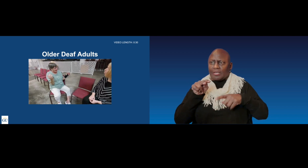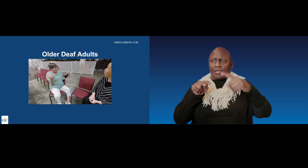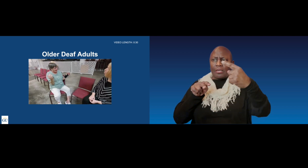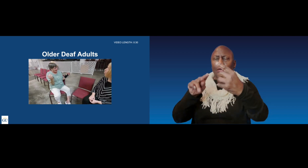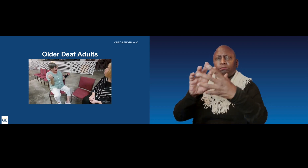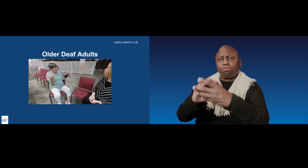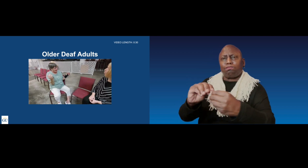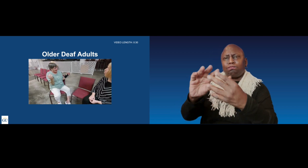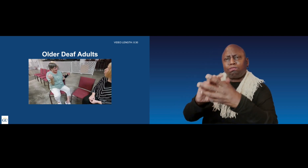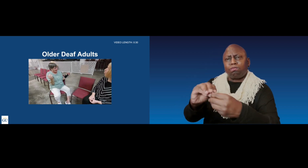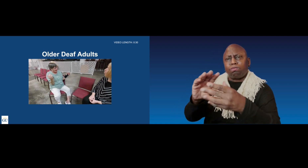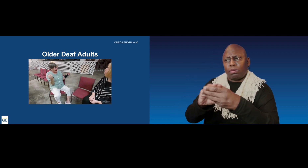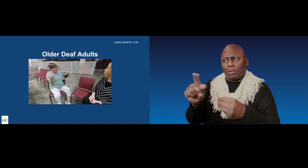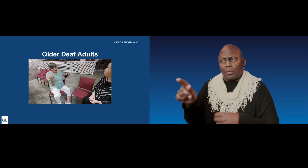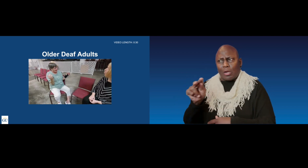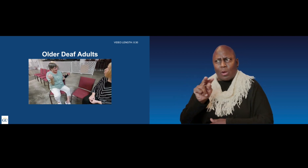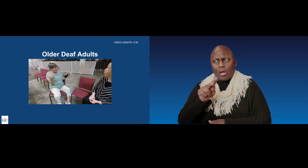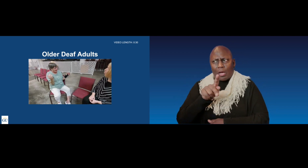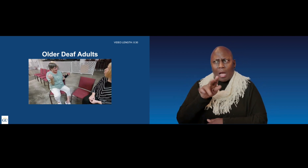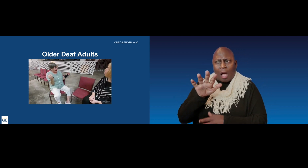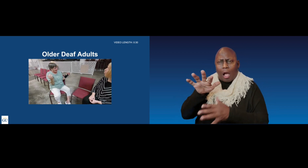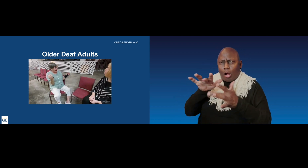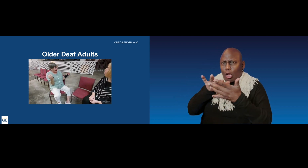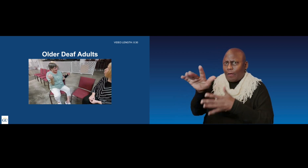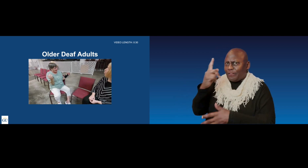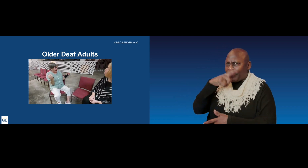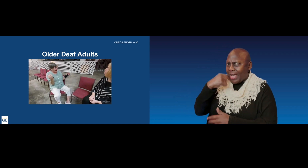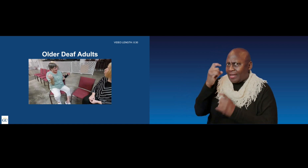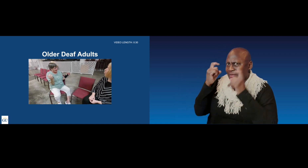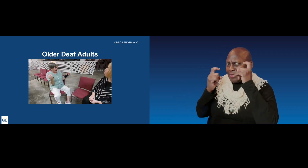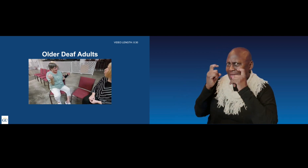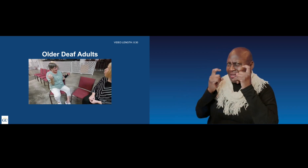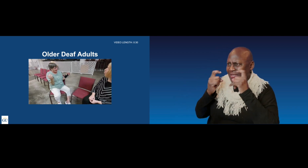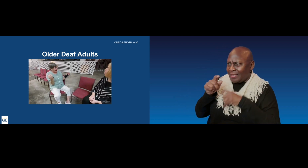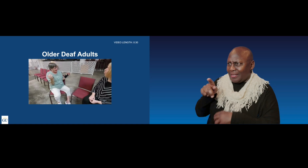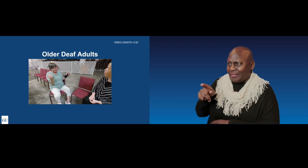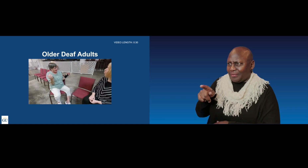watching as the person narrates. Watch her facial expressions.